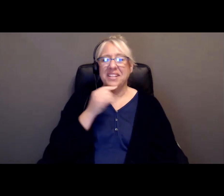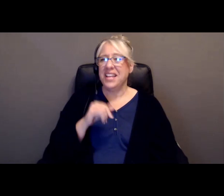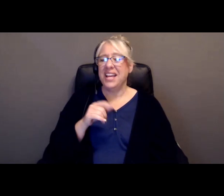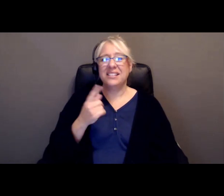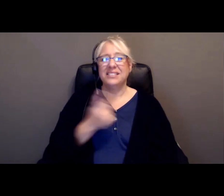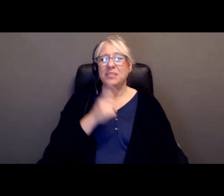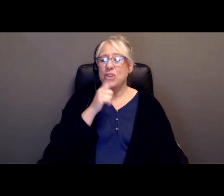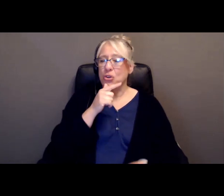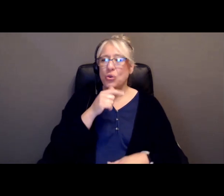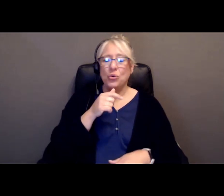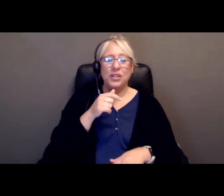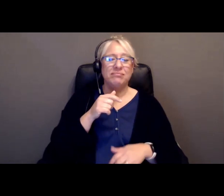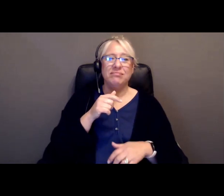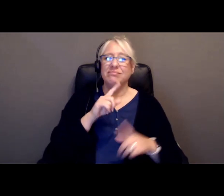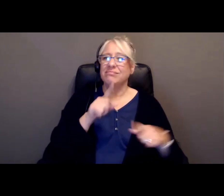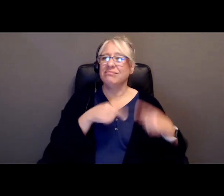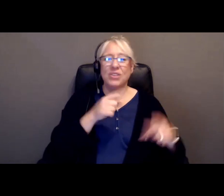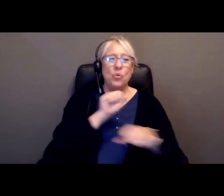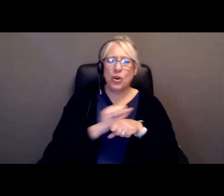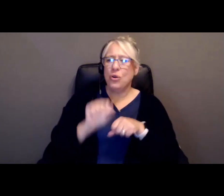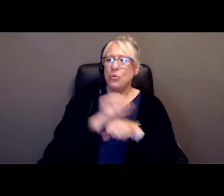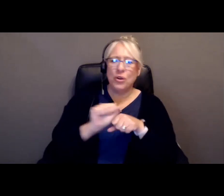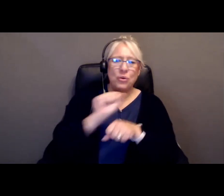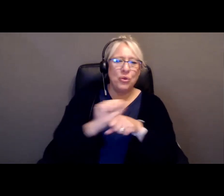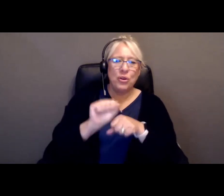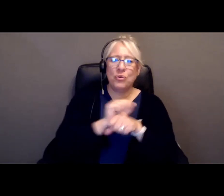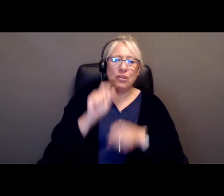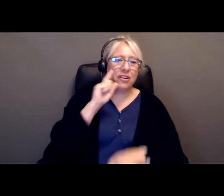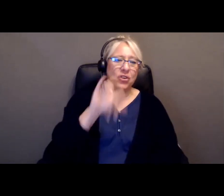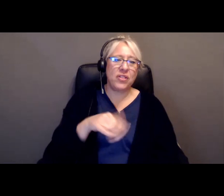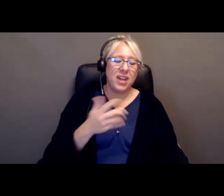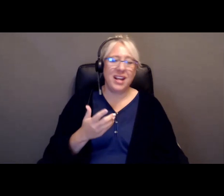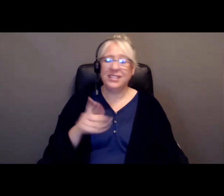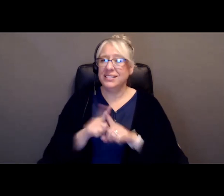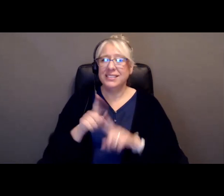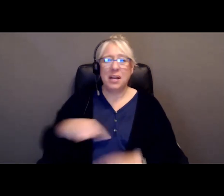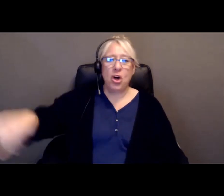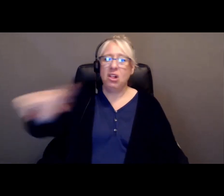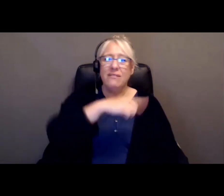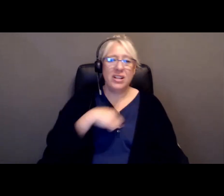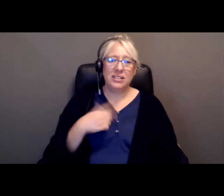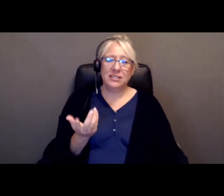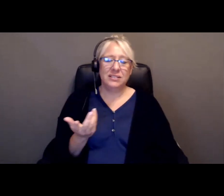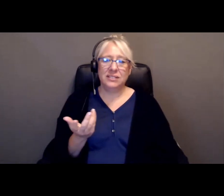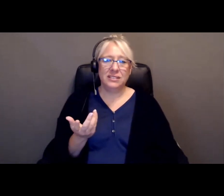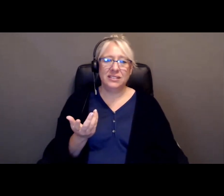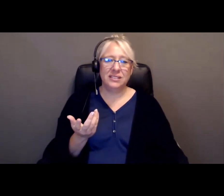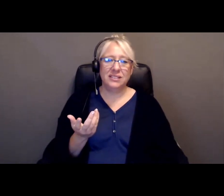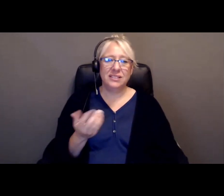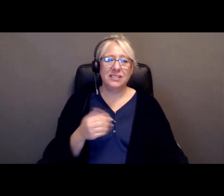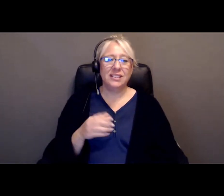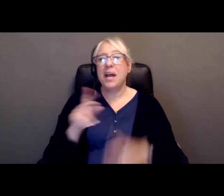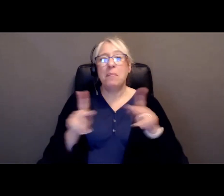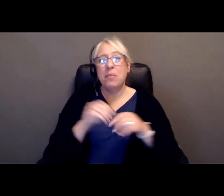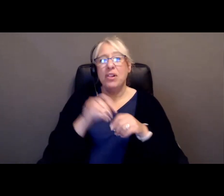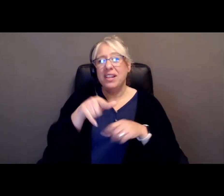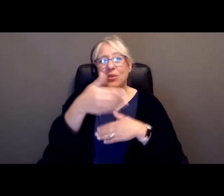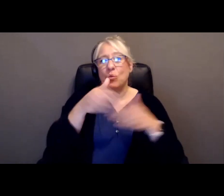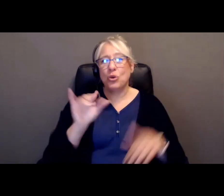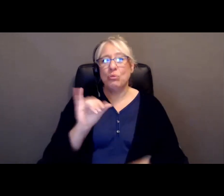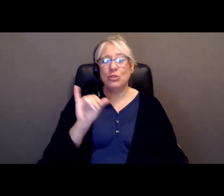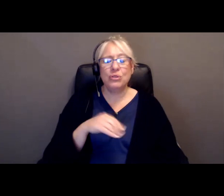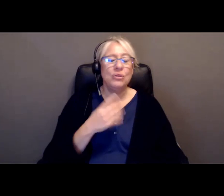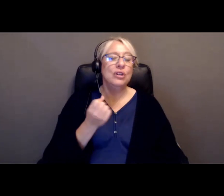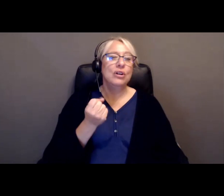for a long time, as all of us have been doing. And folks in the room as well. So I think what